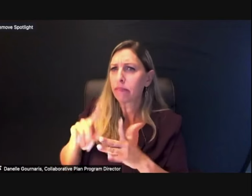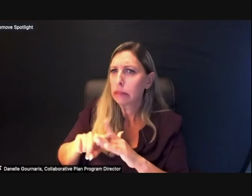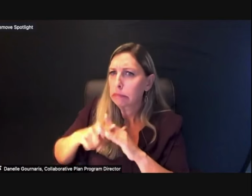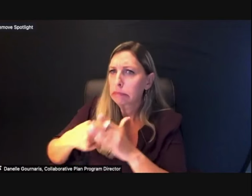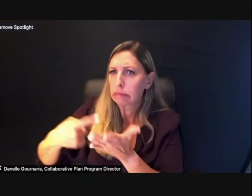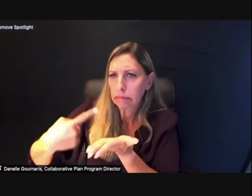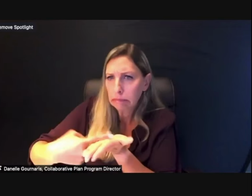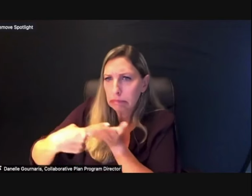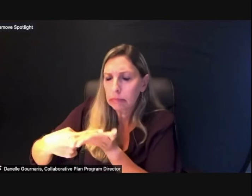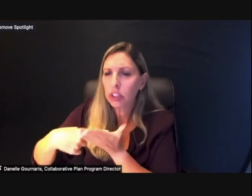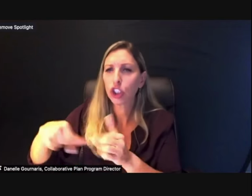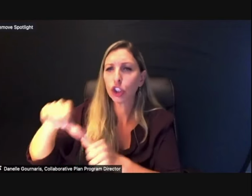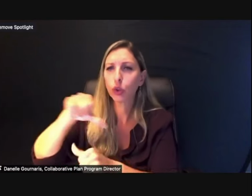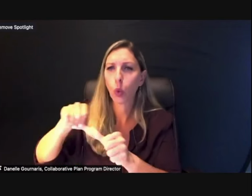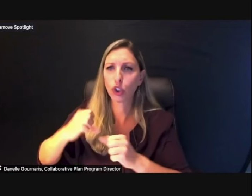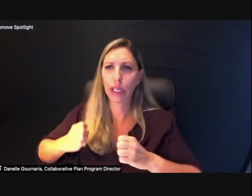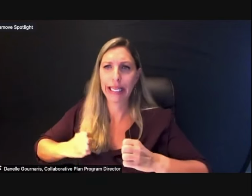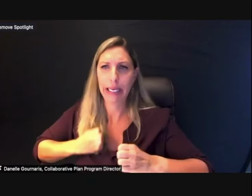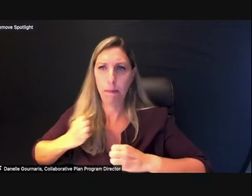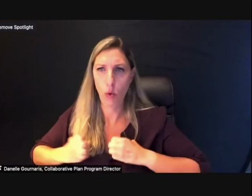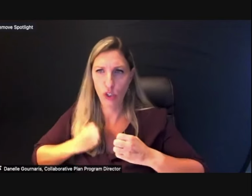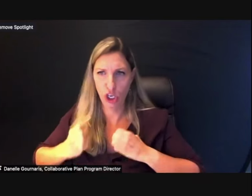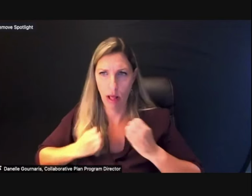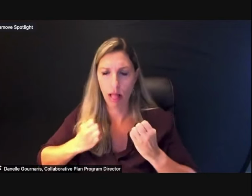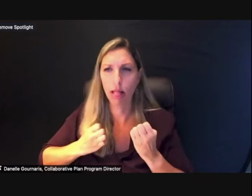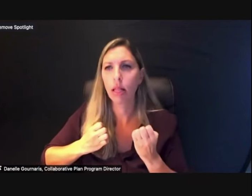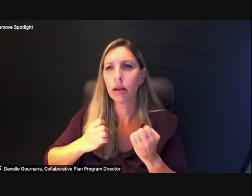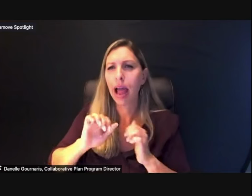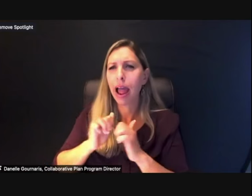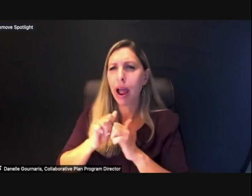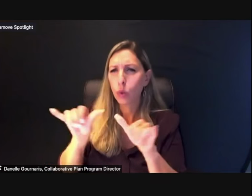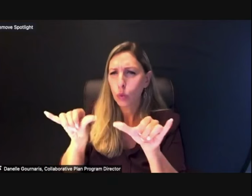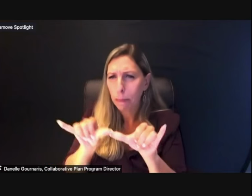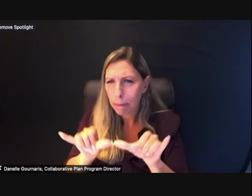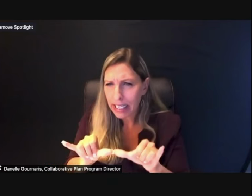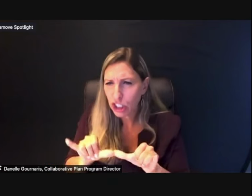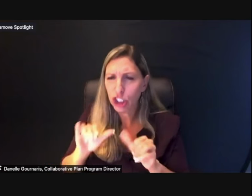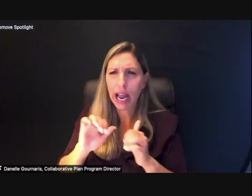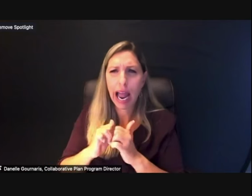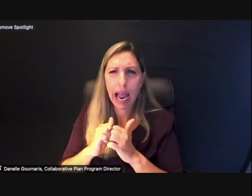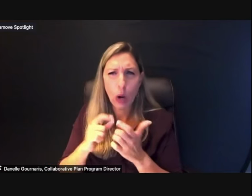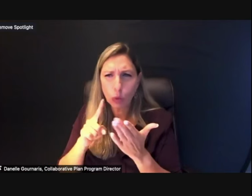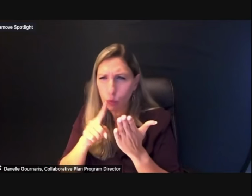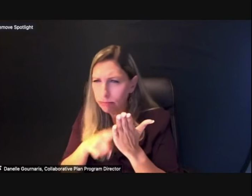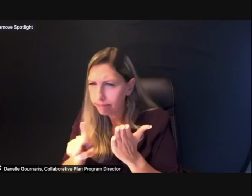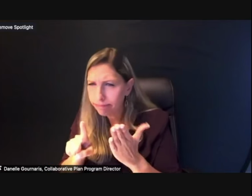serve children from all over Minnesota. We’ve begun conversations